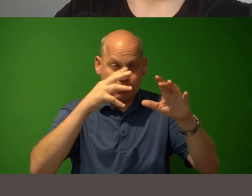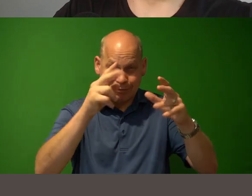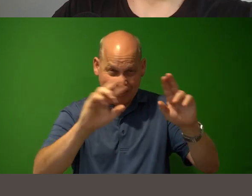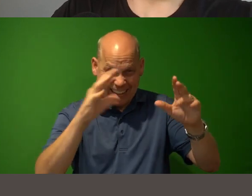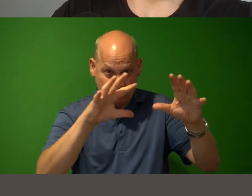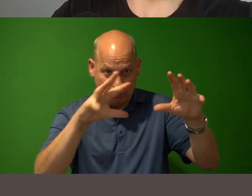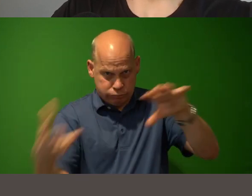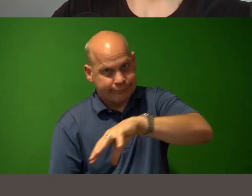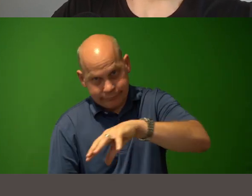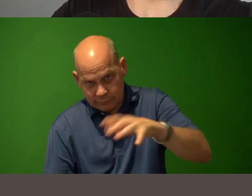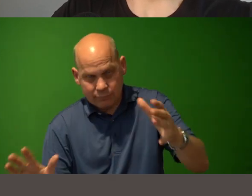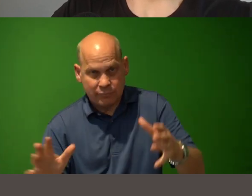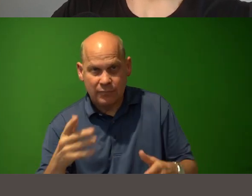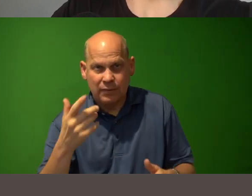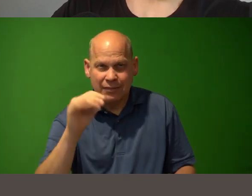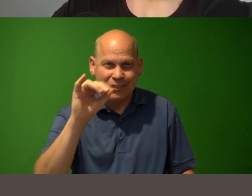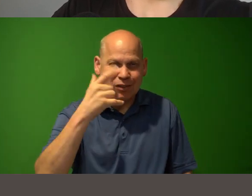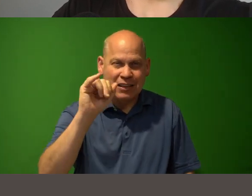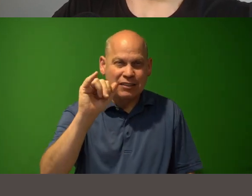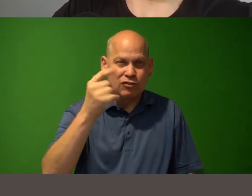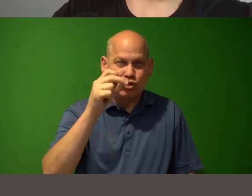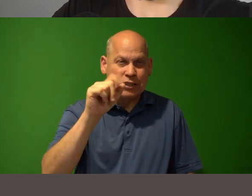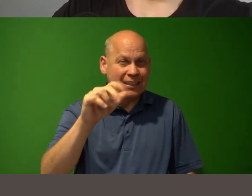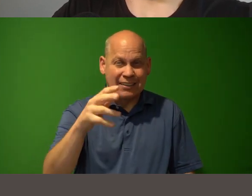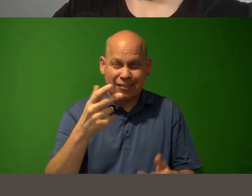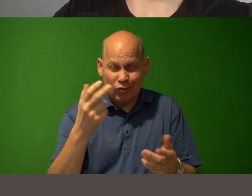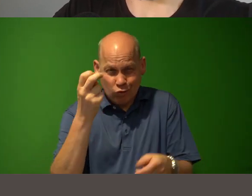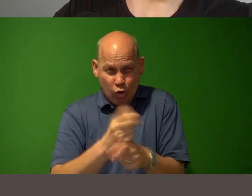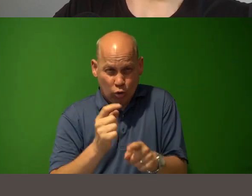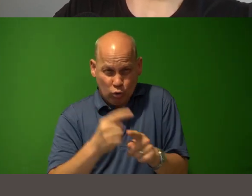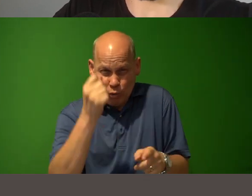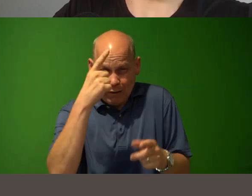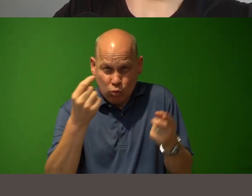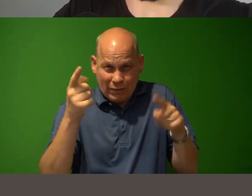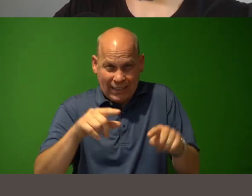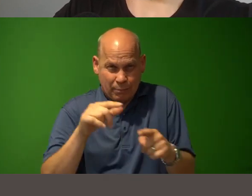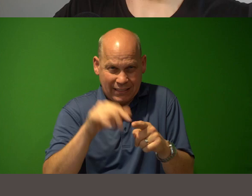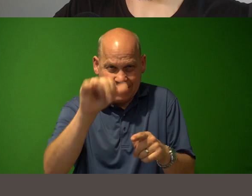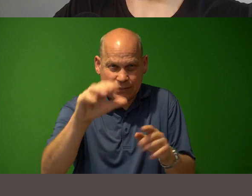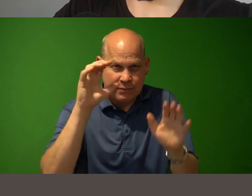A bit stressful to look at and it's hard to kind of understand what's happening here.